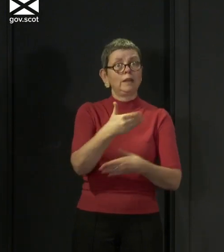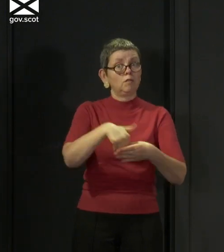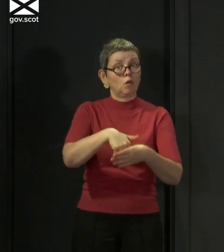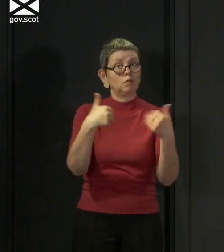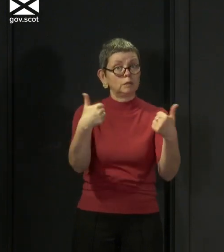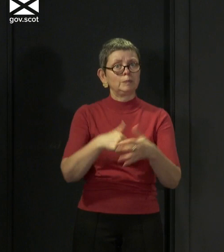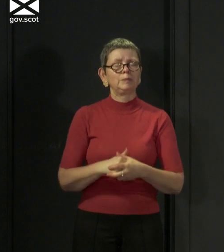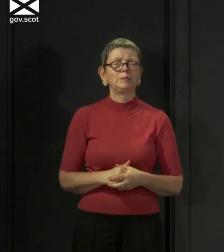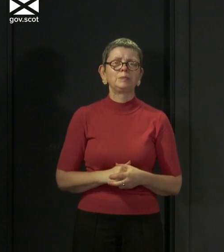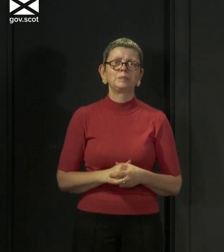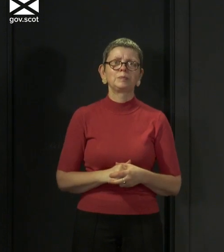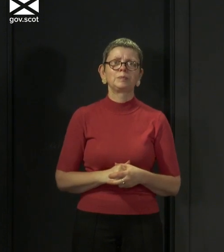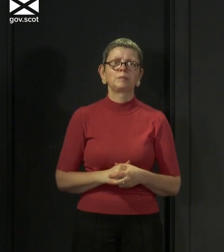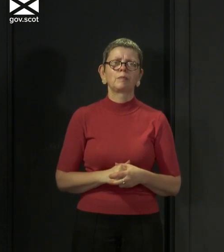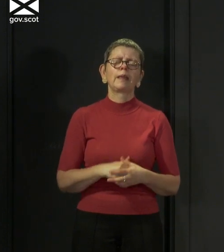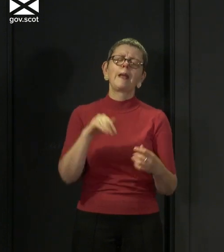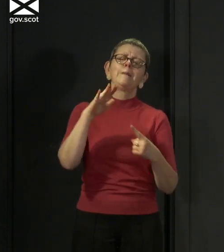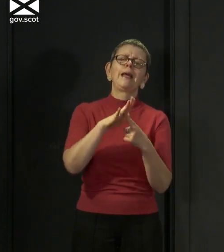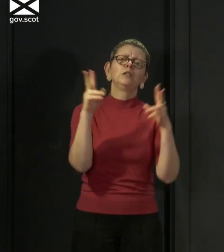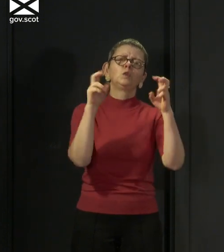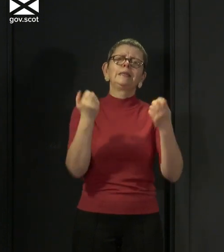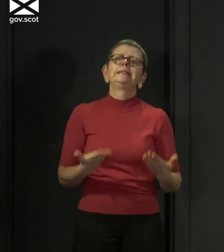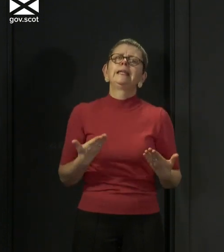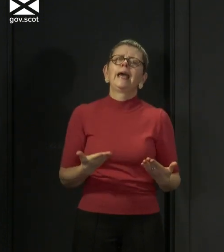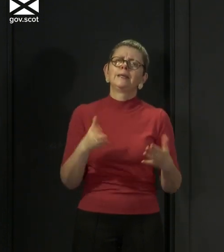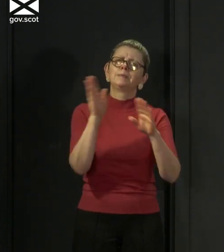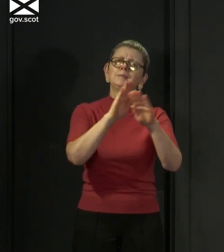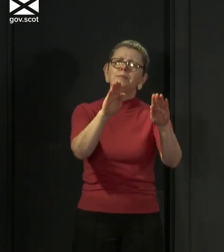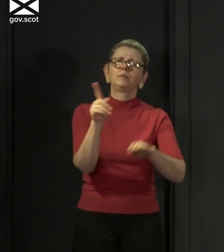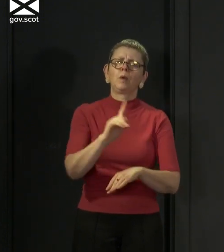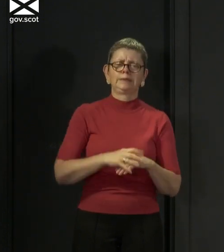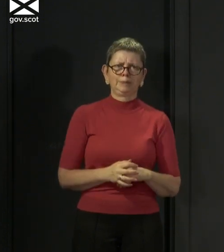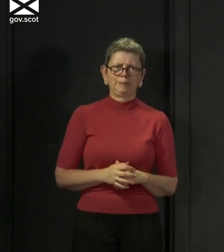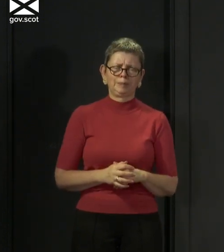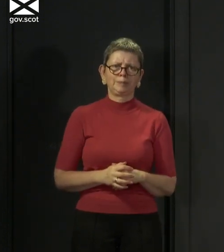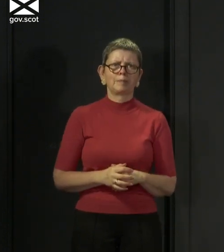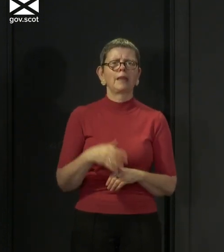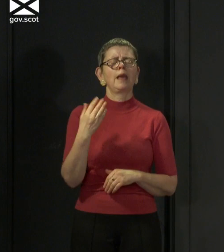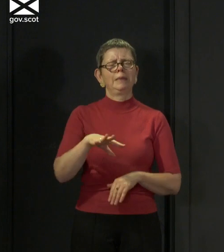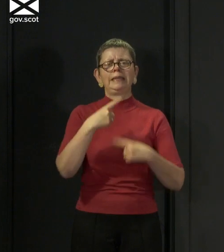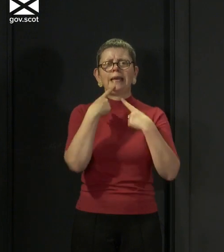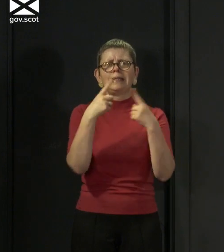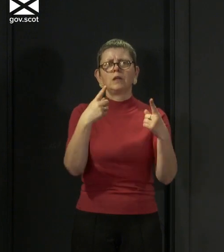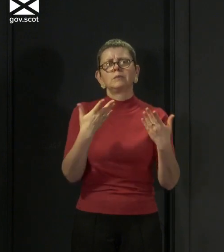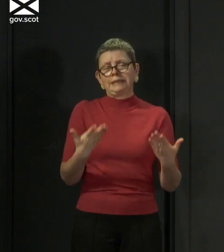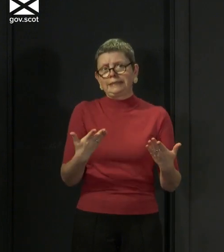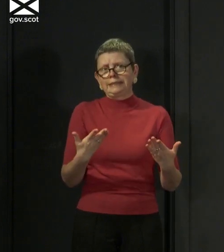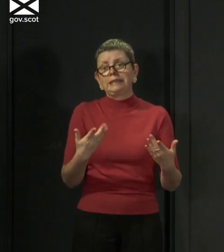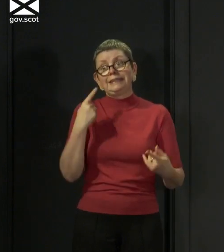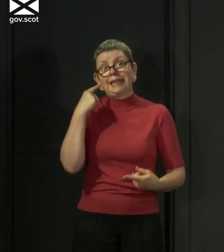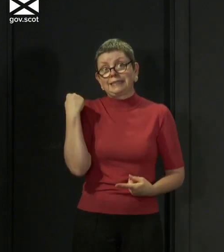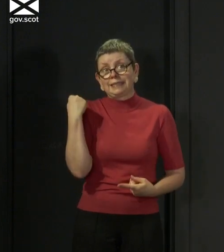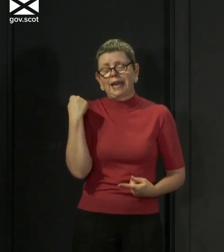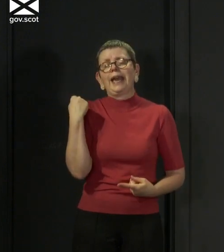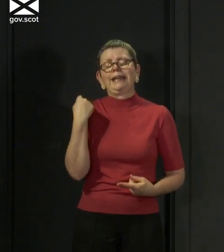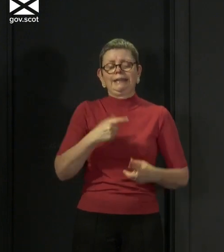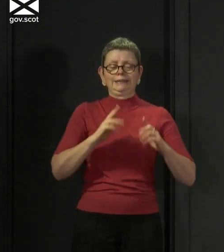The main issue I want to talk about today is about the decision to extend lockdown - while